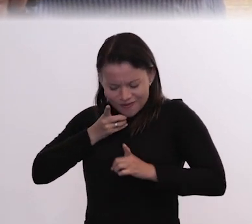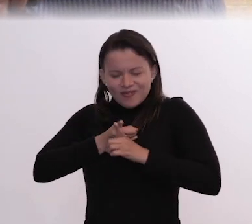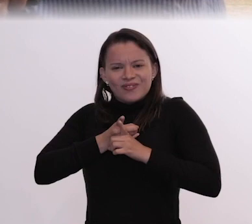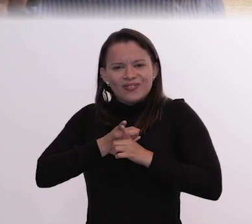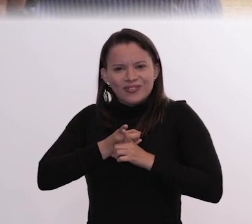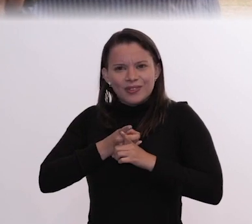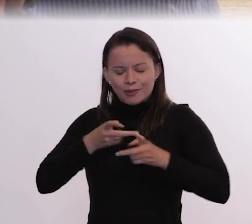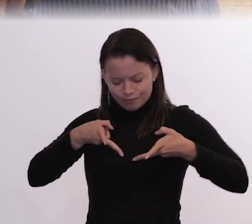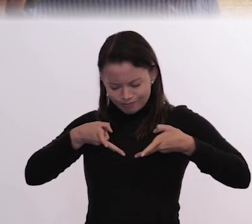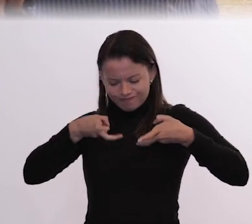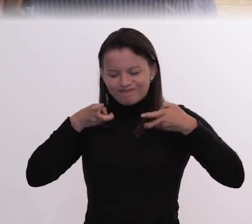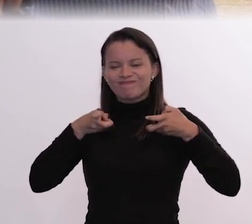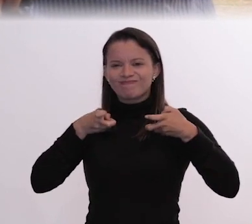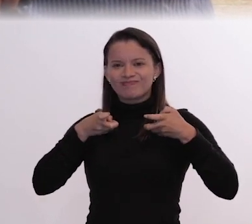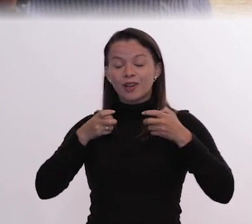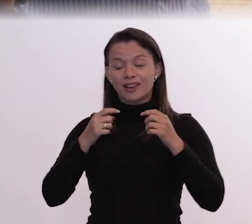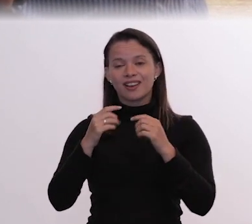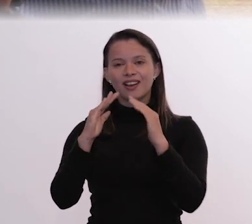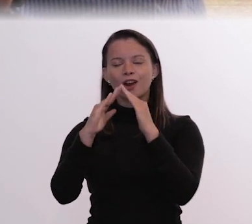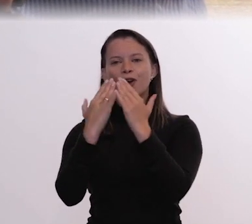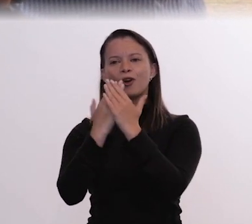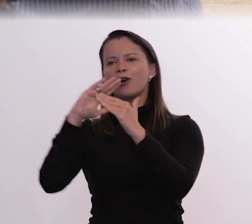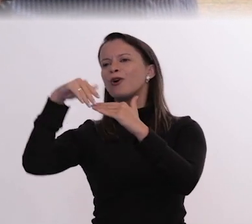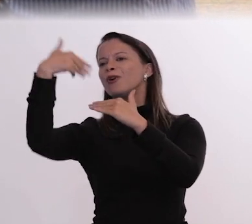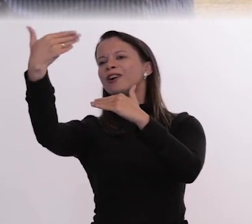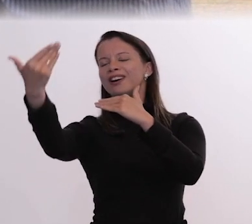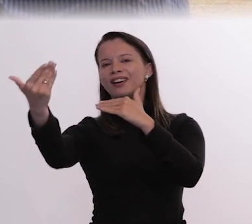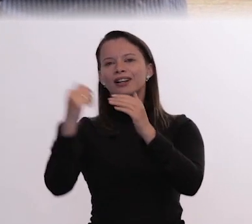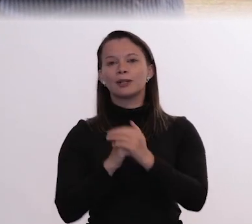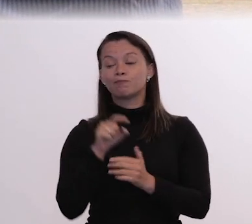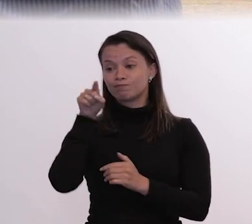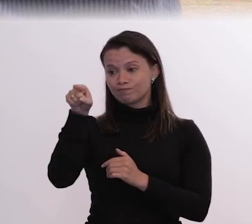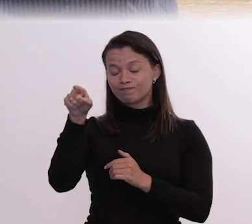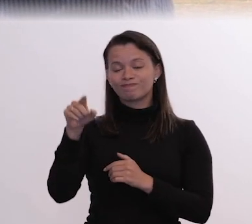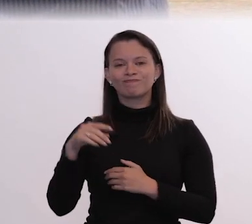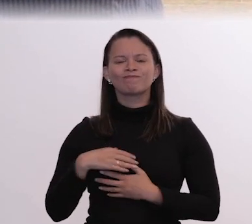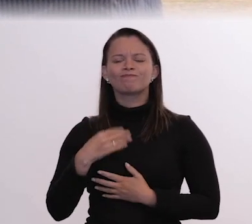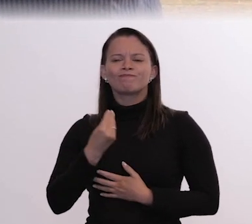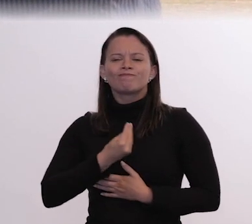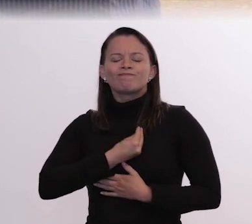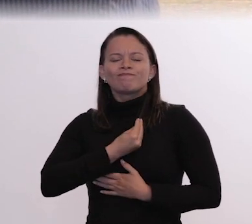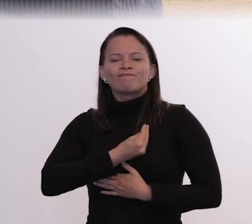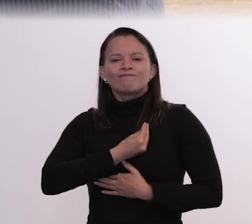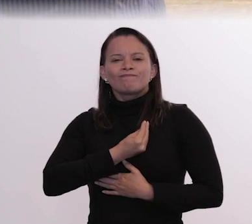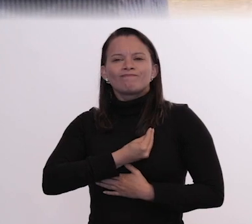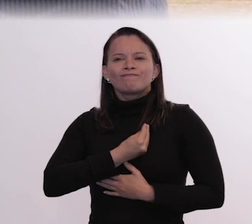And it was the place where I could see nature for the first time. The nature from Brazil,